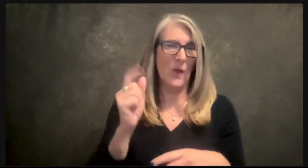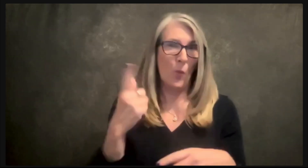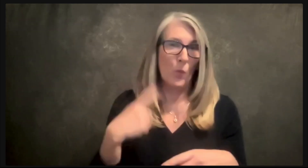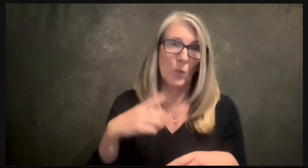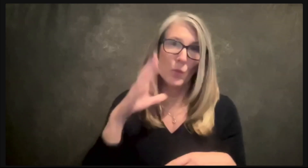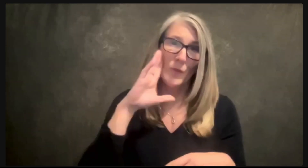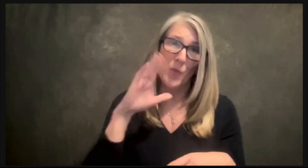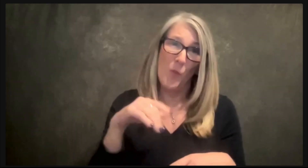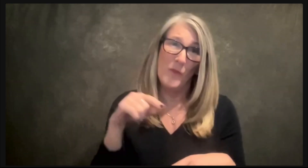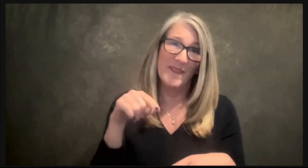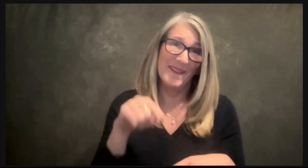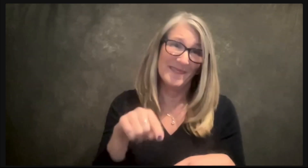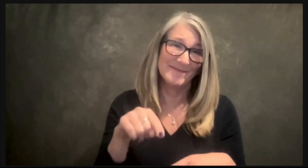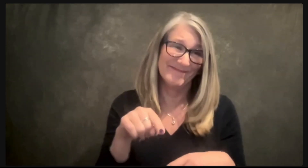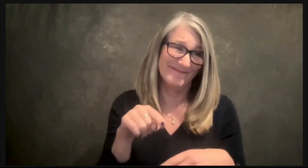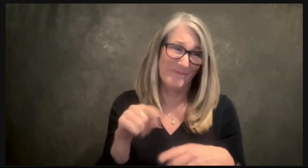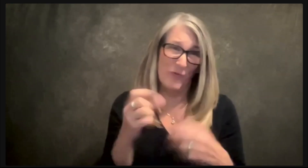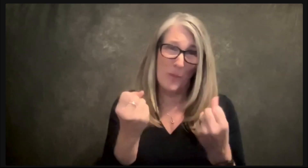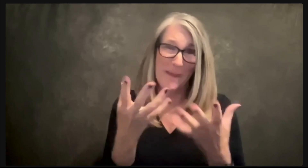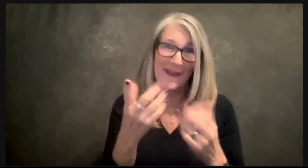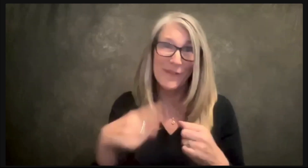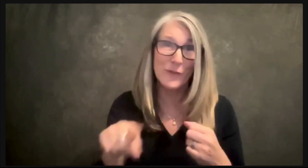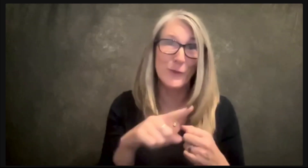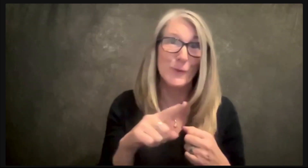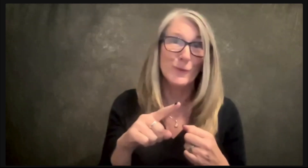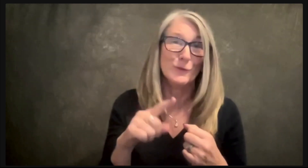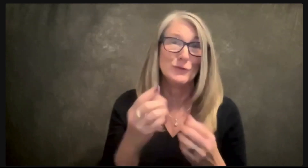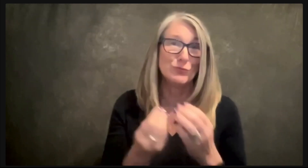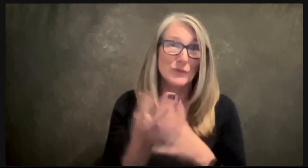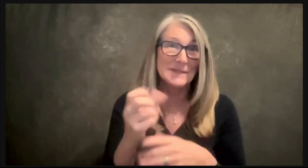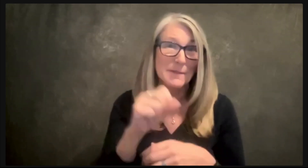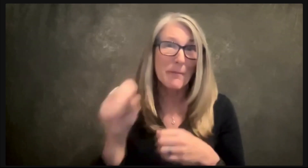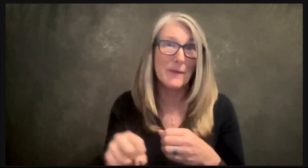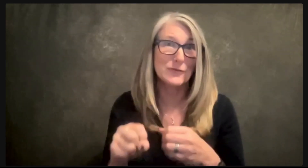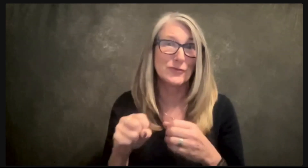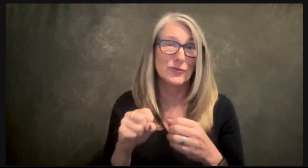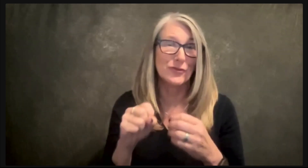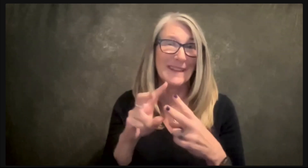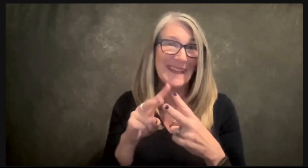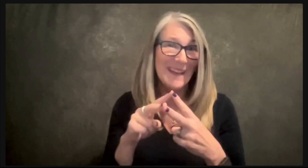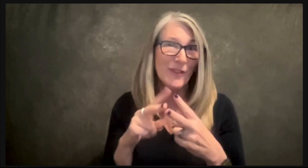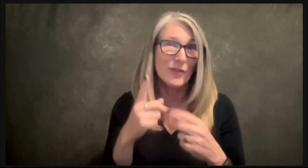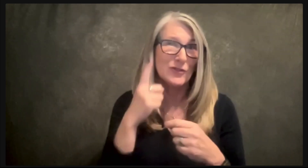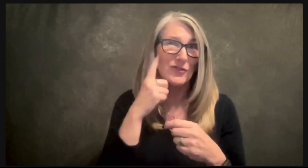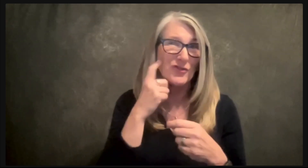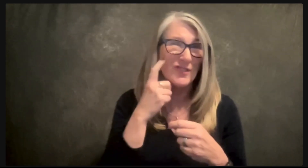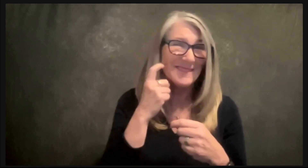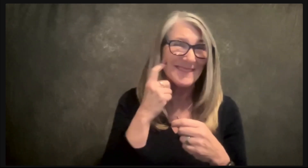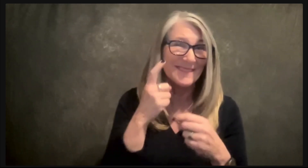for deaf people. We know that you all are either just starting your spring